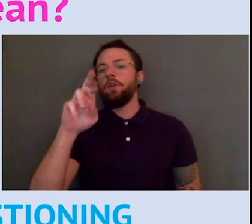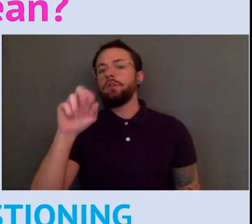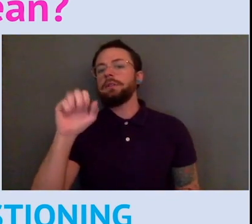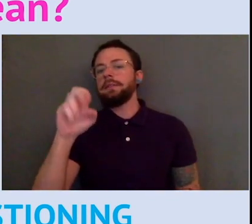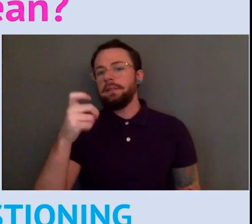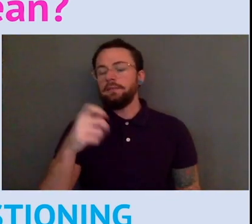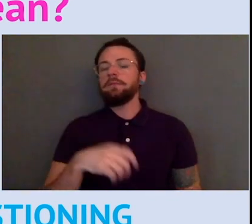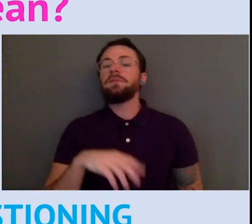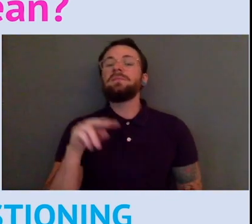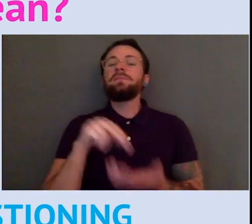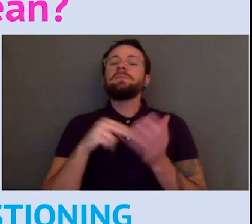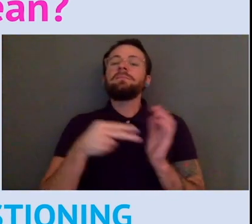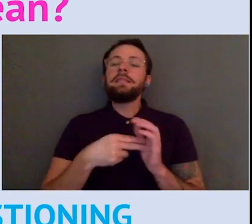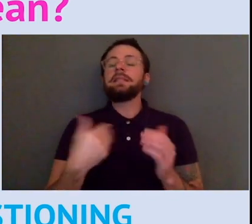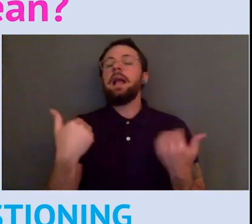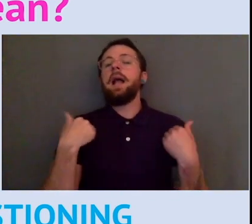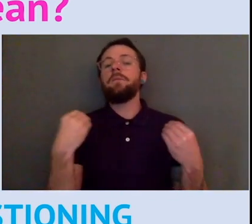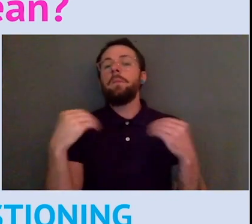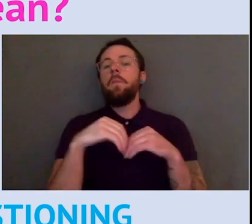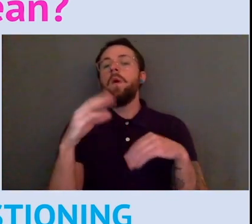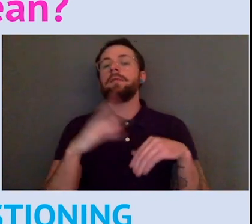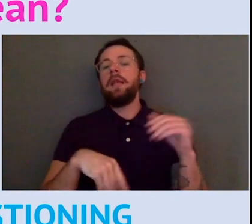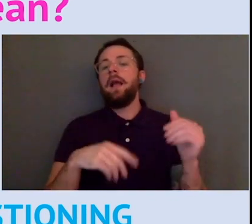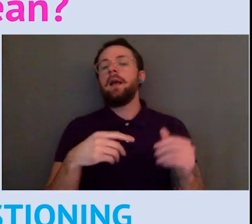This is used for the people who are inter sex.